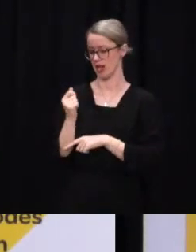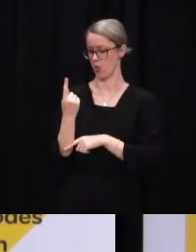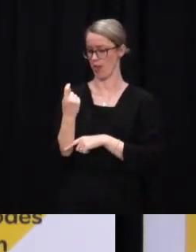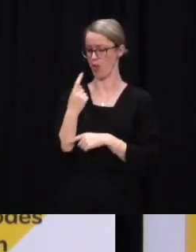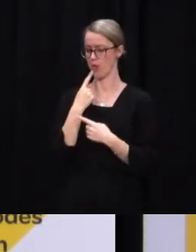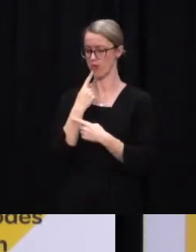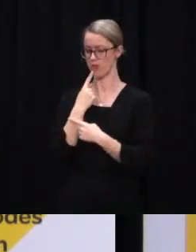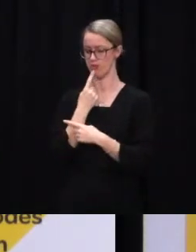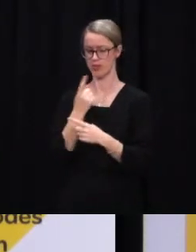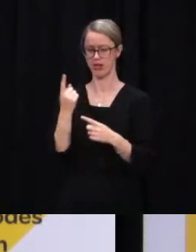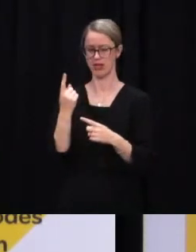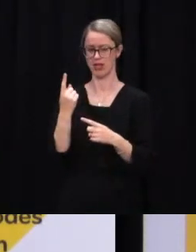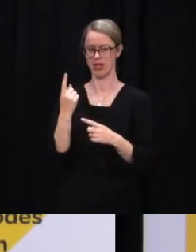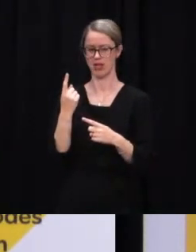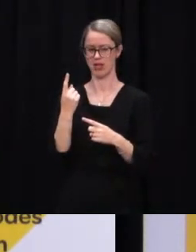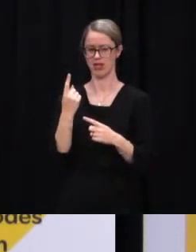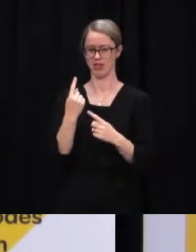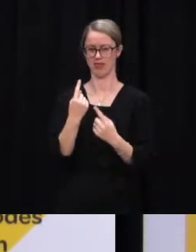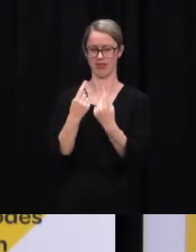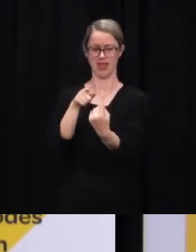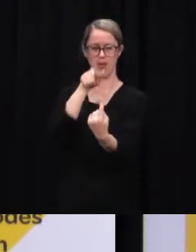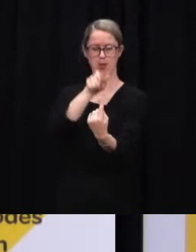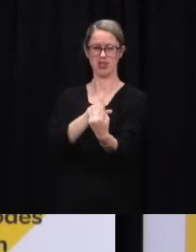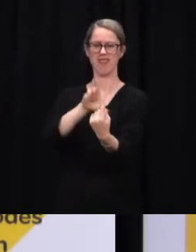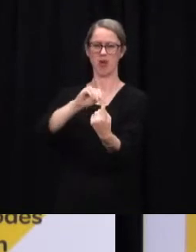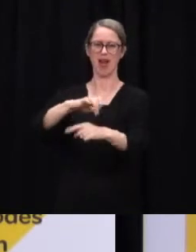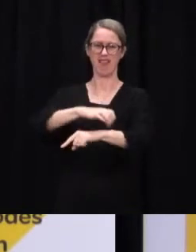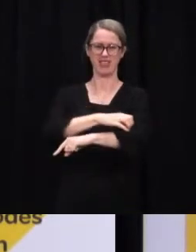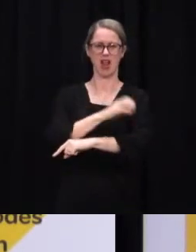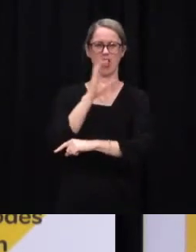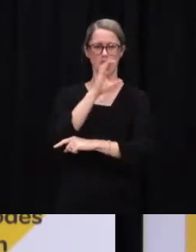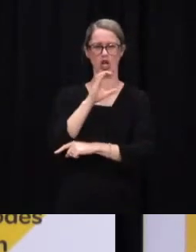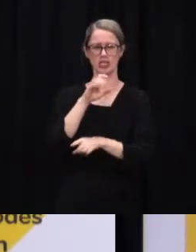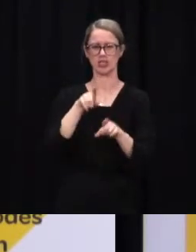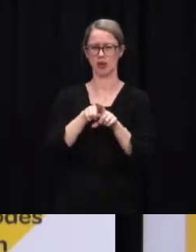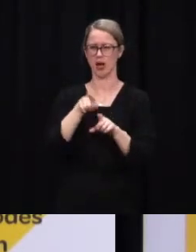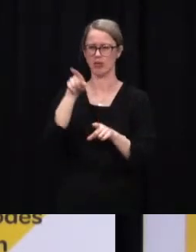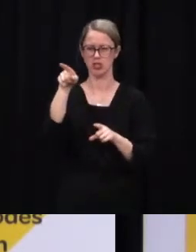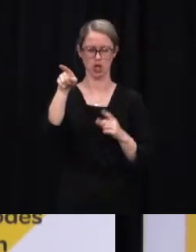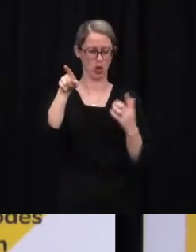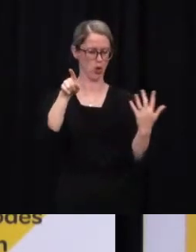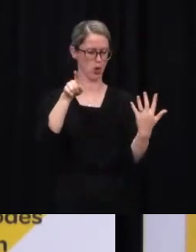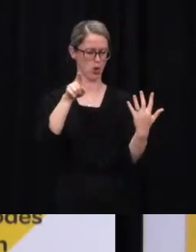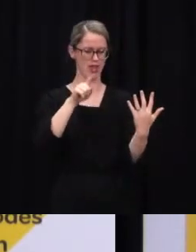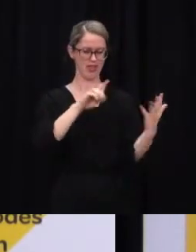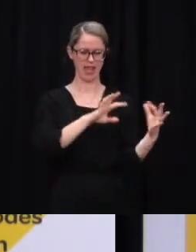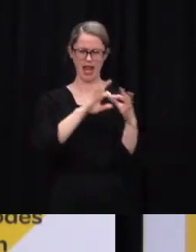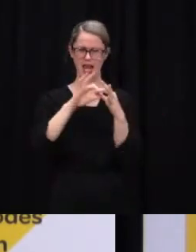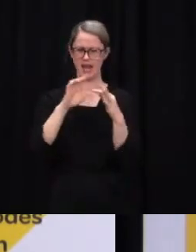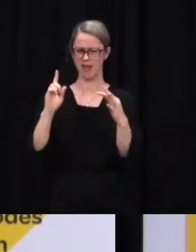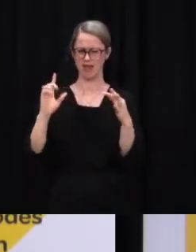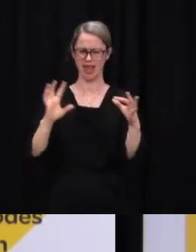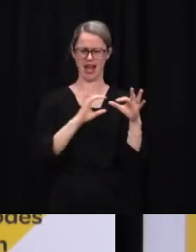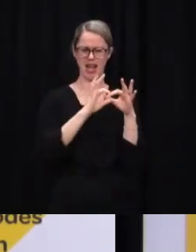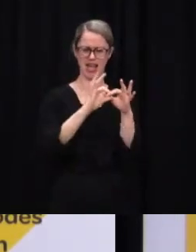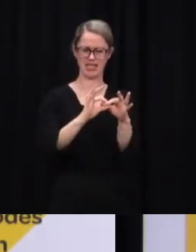cases? >>That's right and there was already one of our additional cases reported